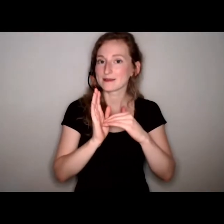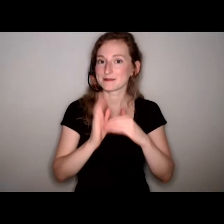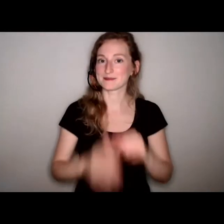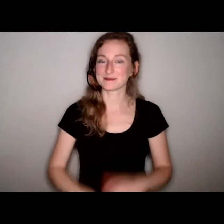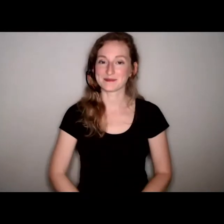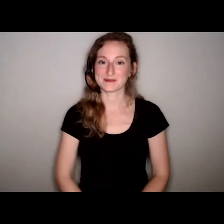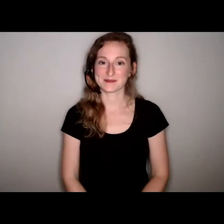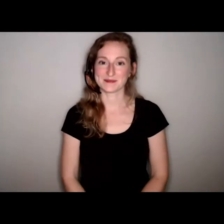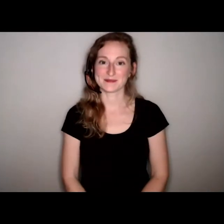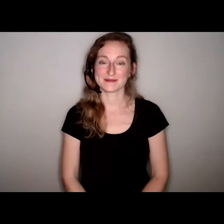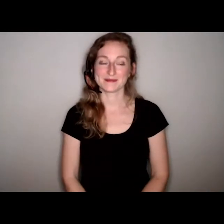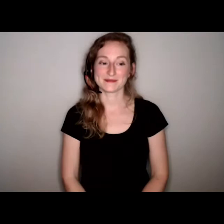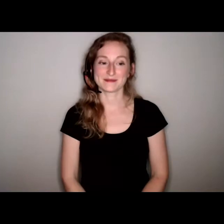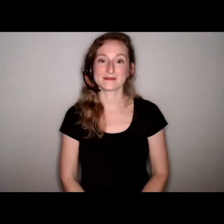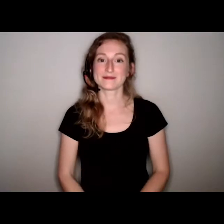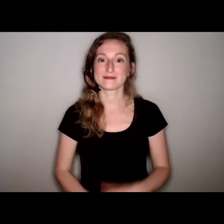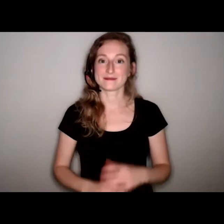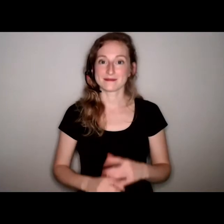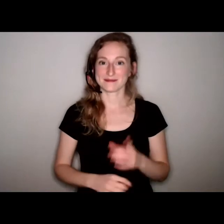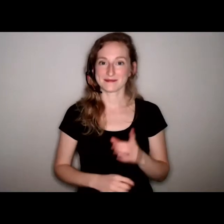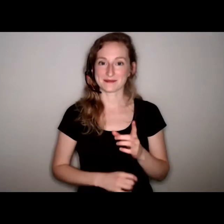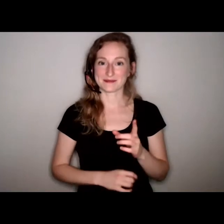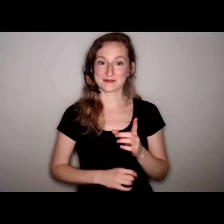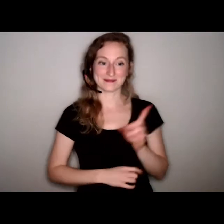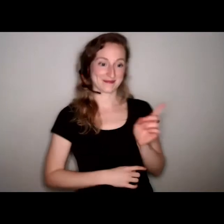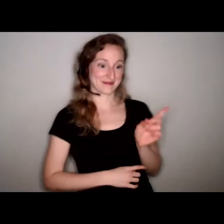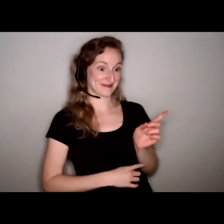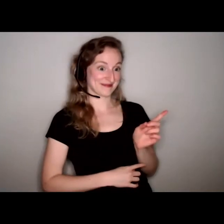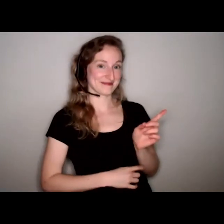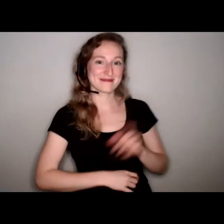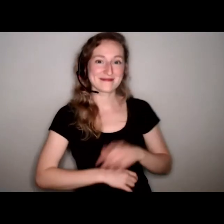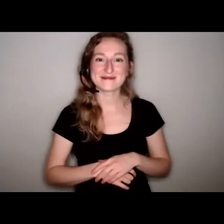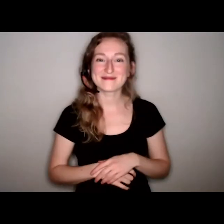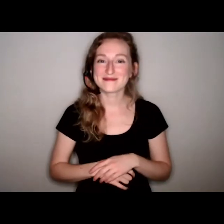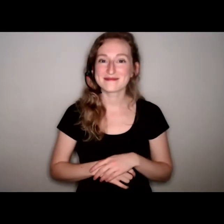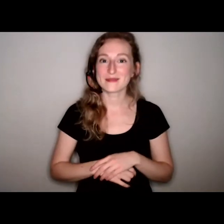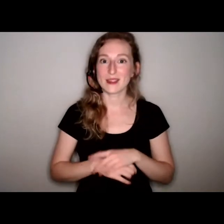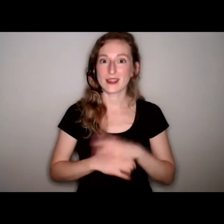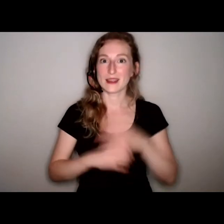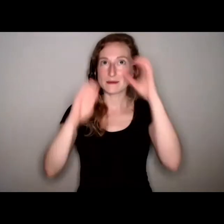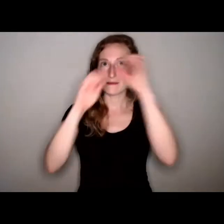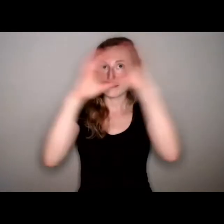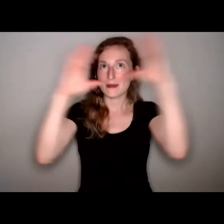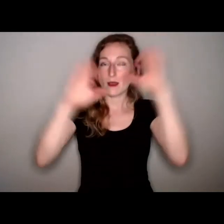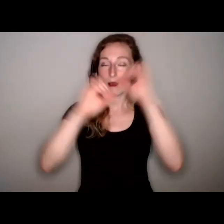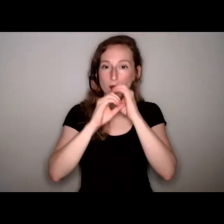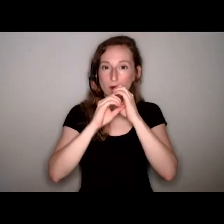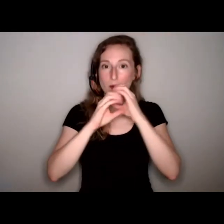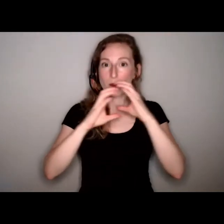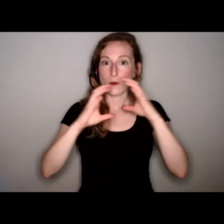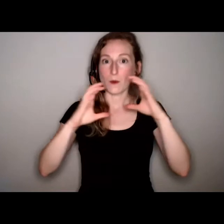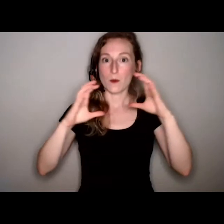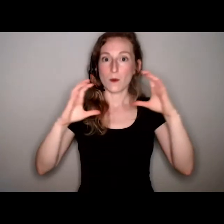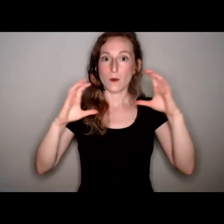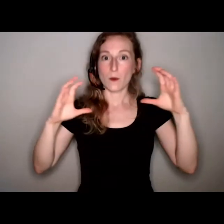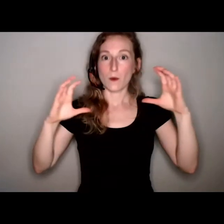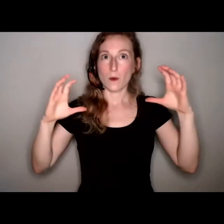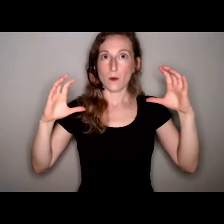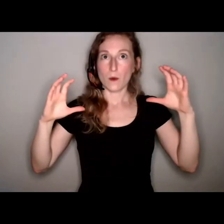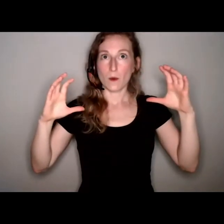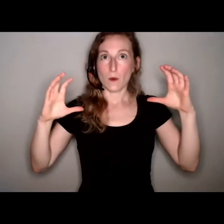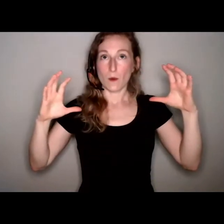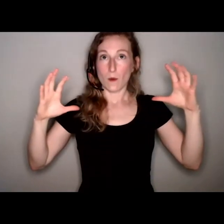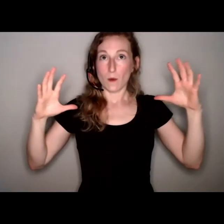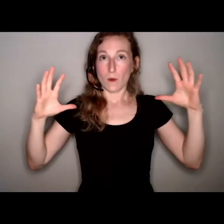As you breathe in, imagine the balloon getting bigger and move your hands outward.